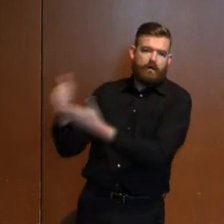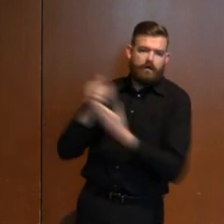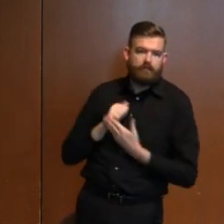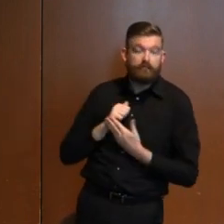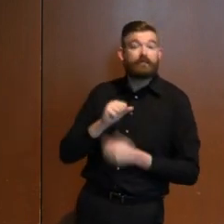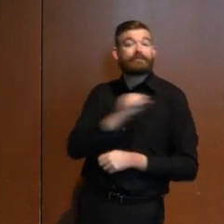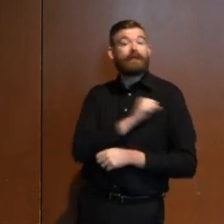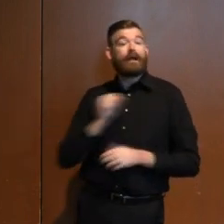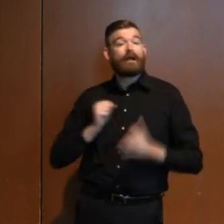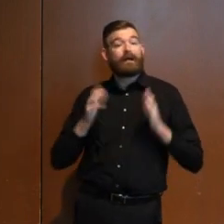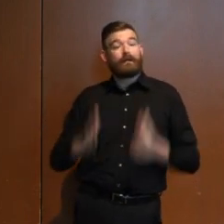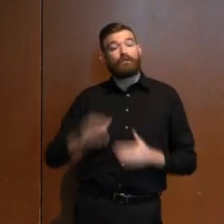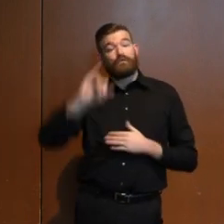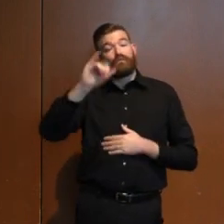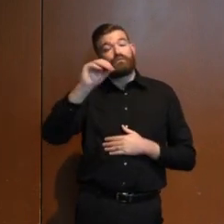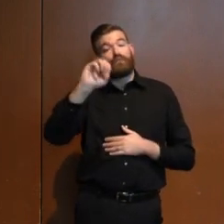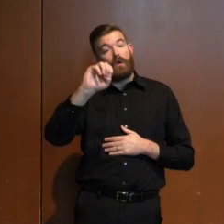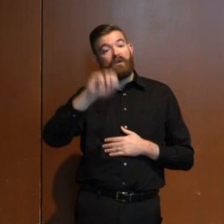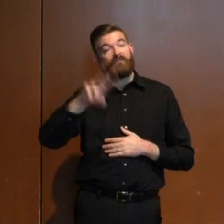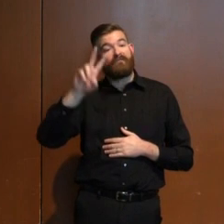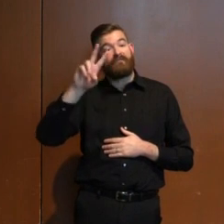CHILD CARE CANNOT BE A FACTOR.